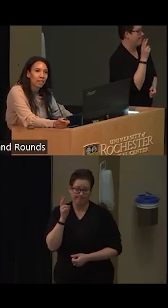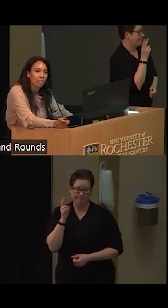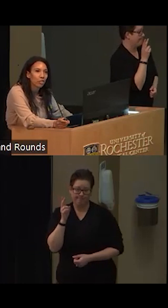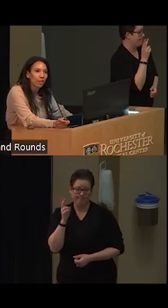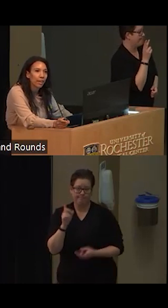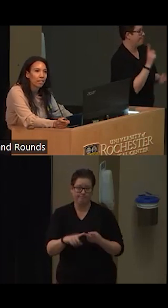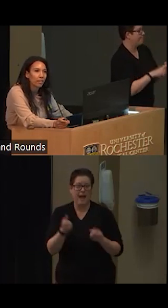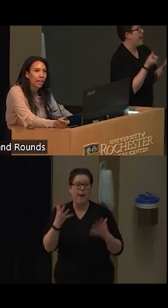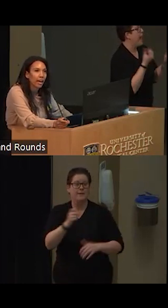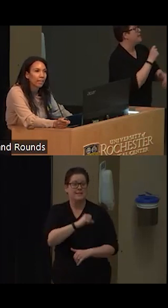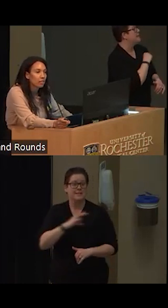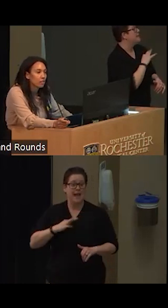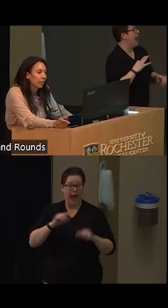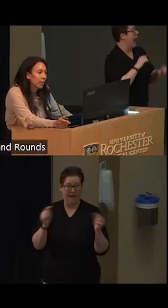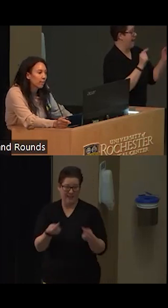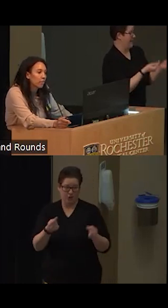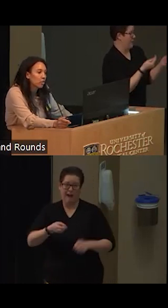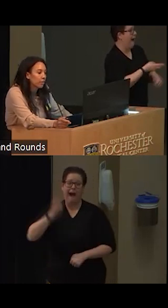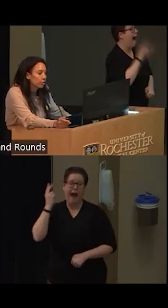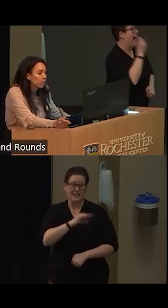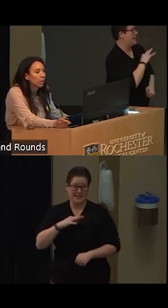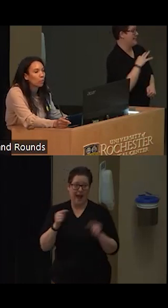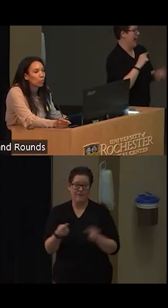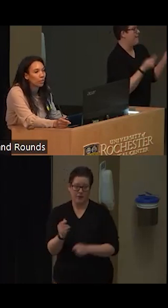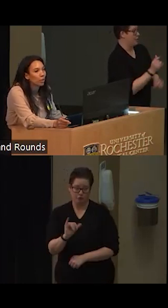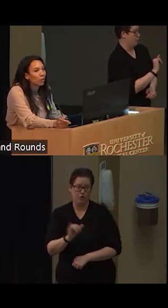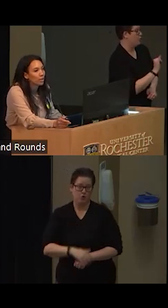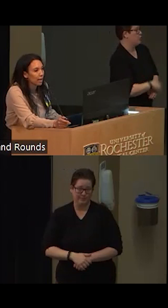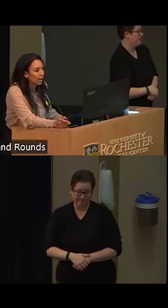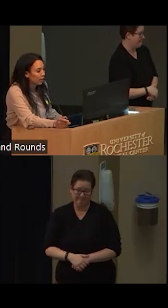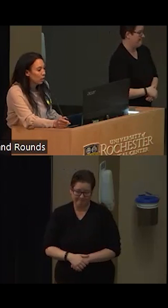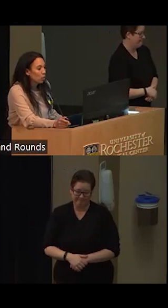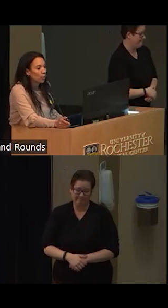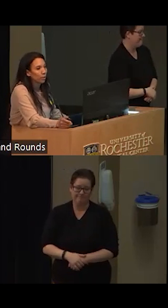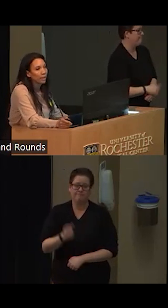our staff injury is very high and this is varying levels of injury but what we do know is that we